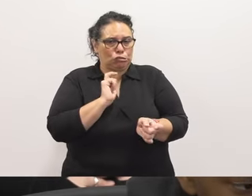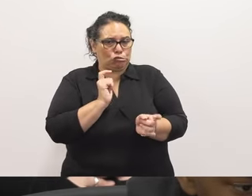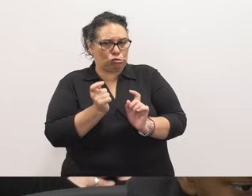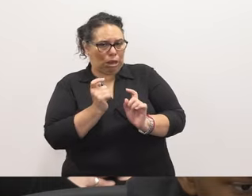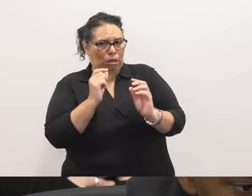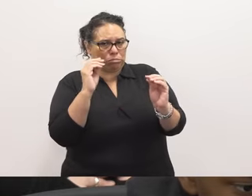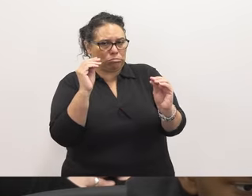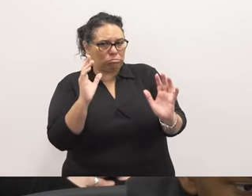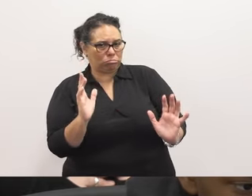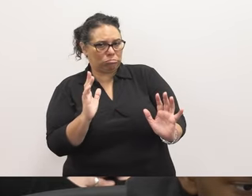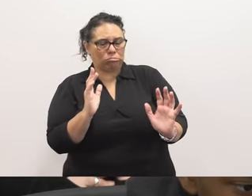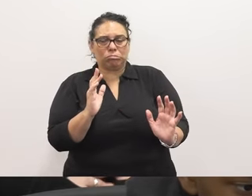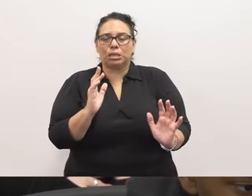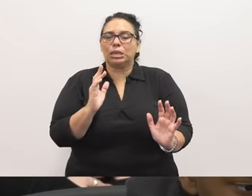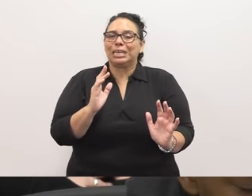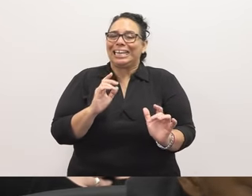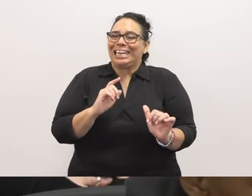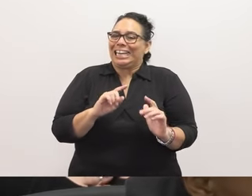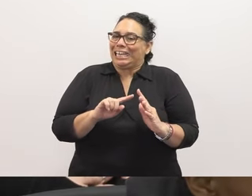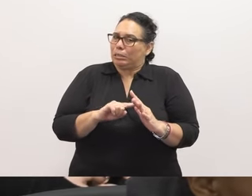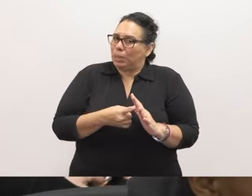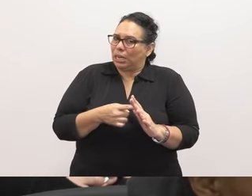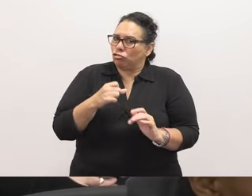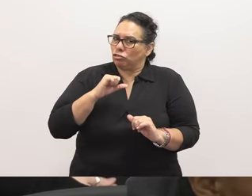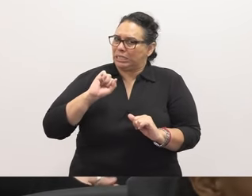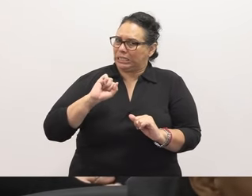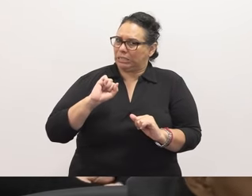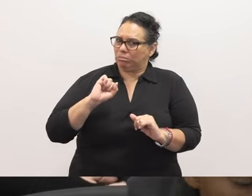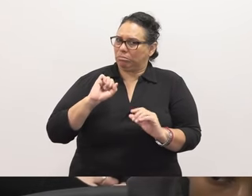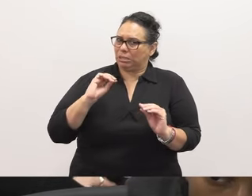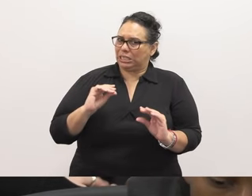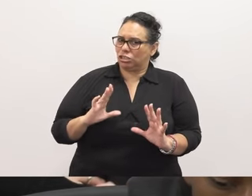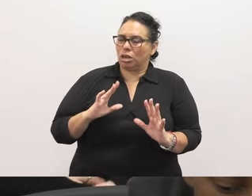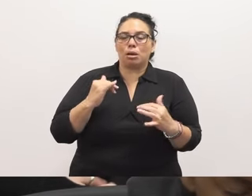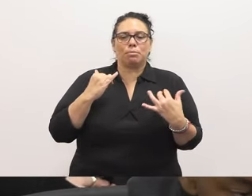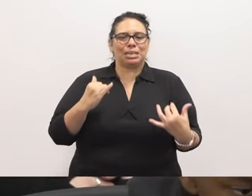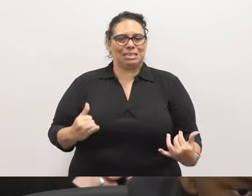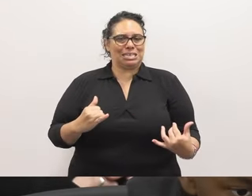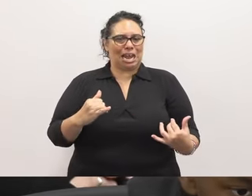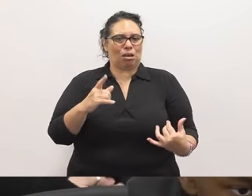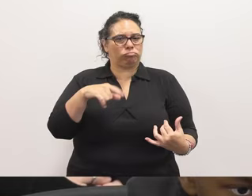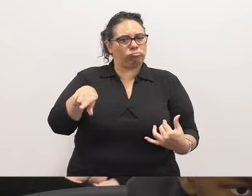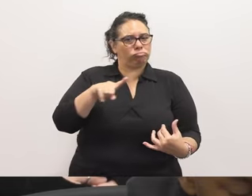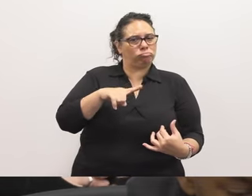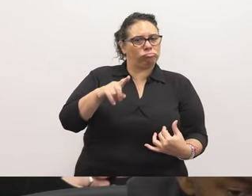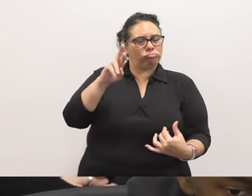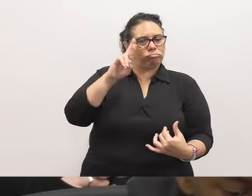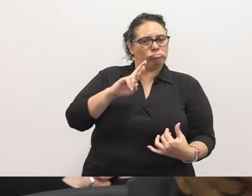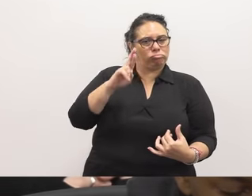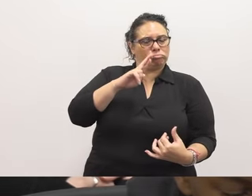It was a little resistant in the beginning, but now they realize the power behind it. And with that, we made some changes on campus